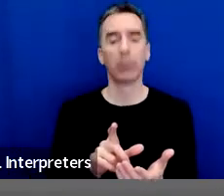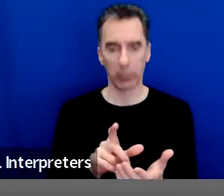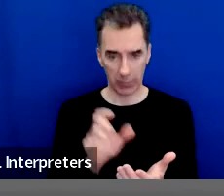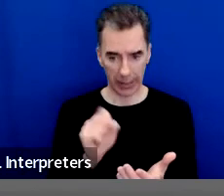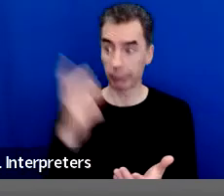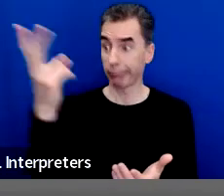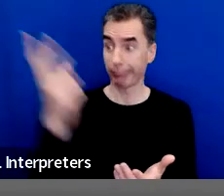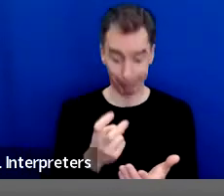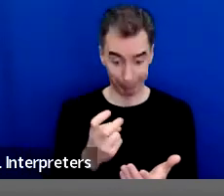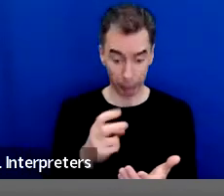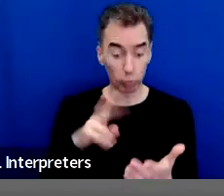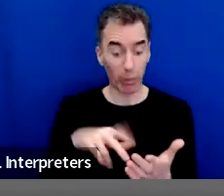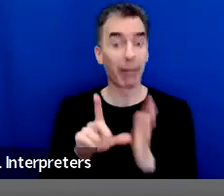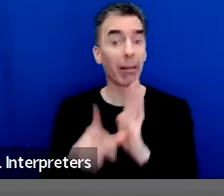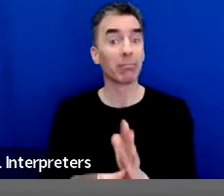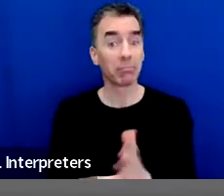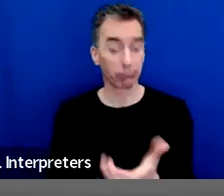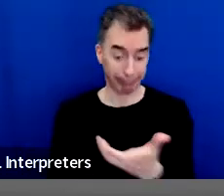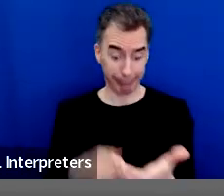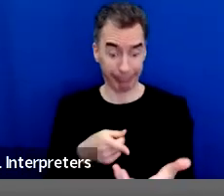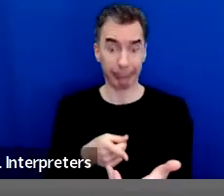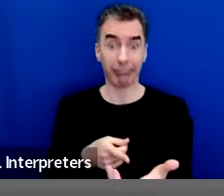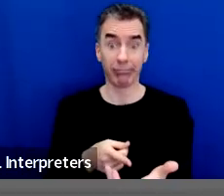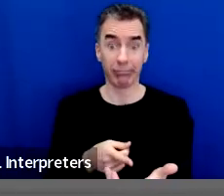and then they'll be able to read them if they're not able to access the Internet.